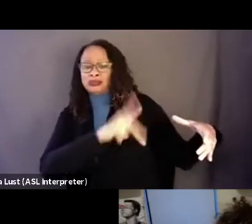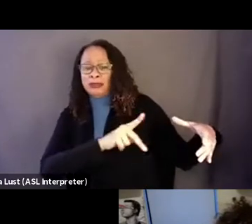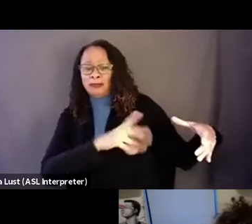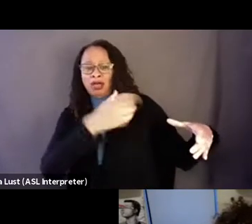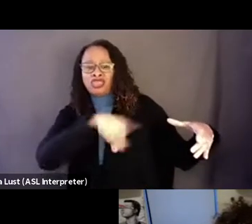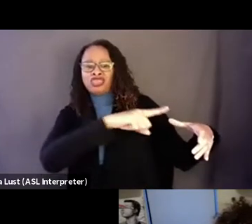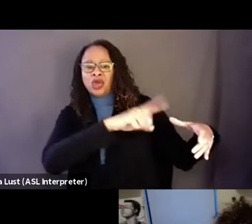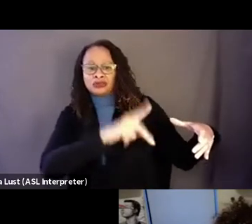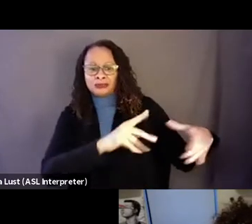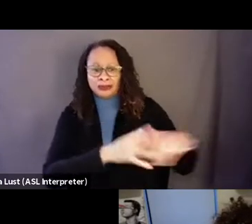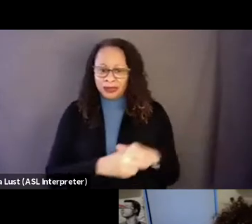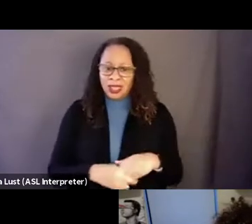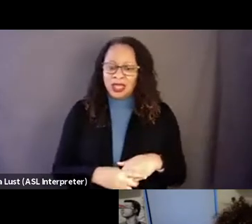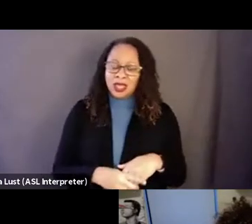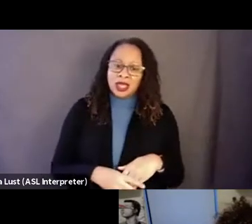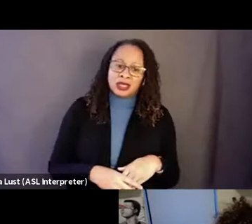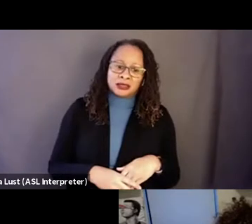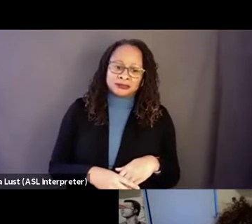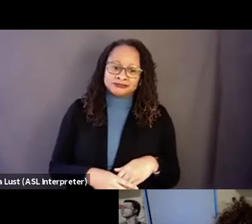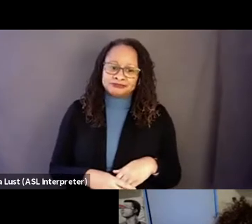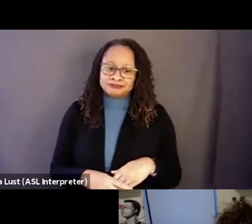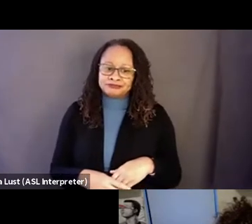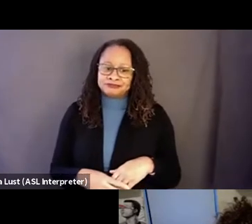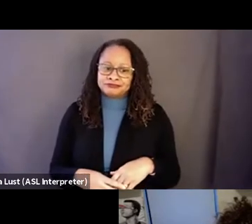kind of treating them as some sort of out there faction.